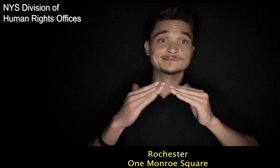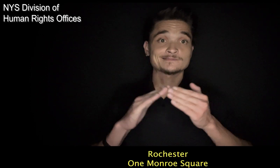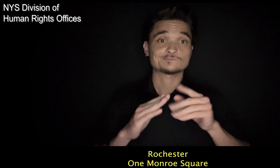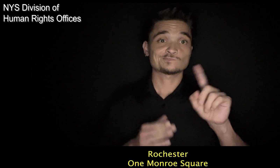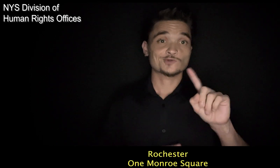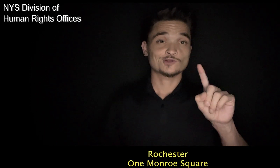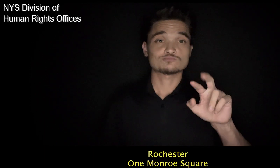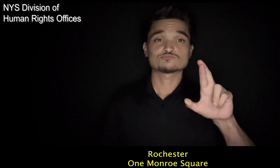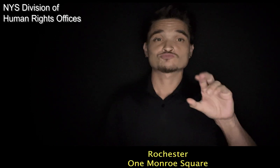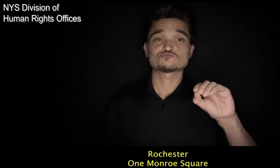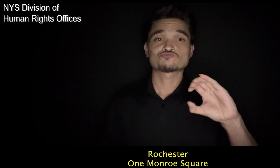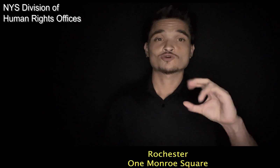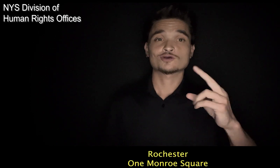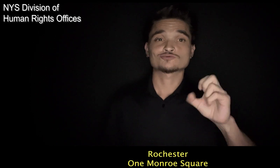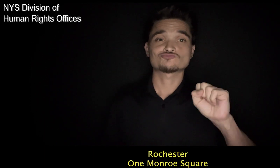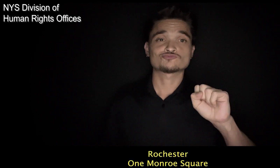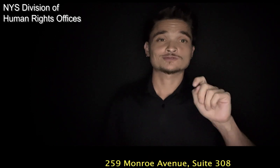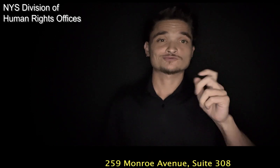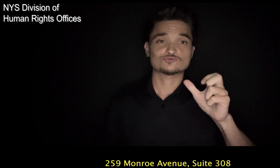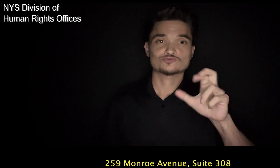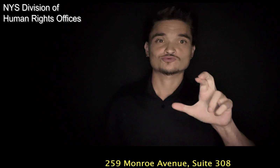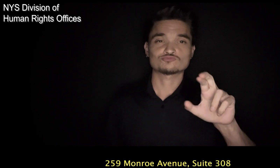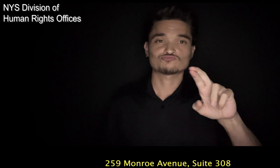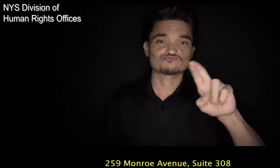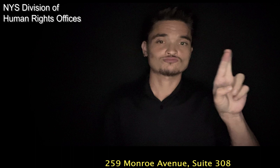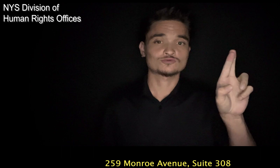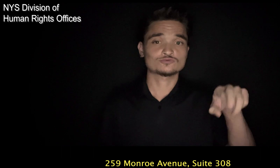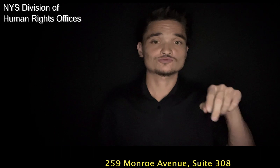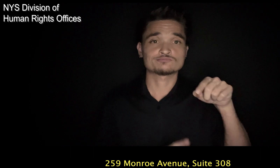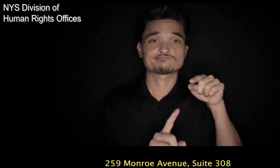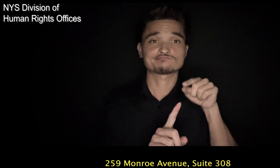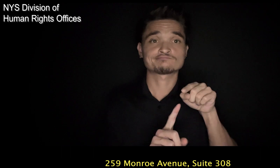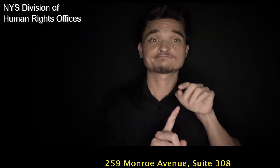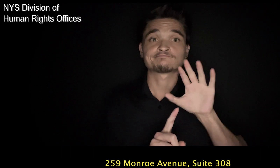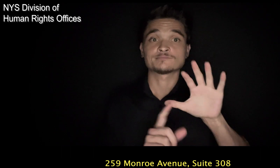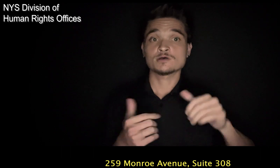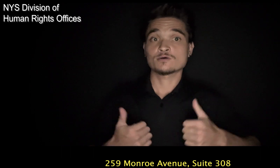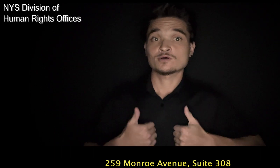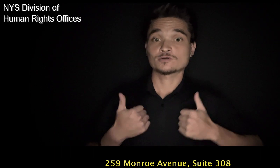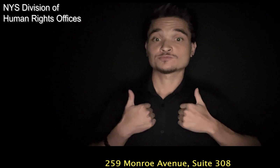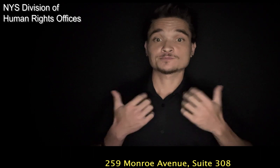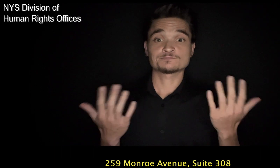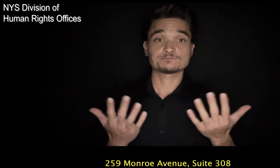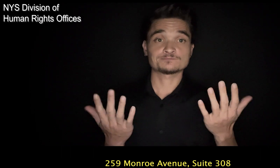Rochester One Monroe Square 259 Monroe Avenue, Suite 308